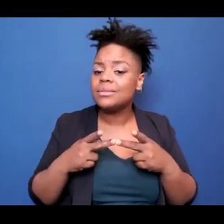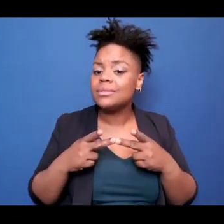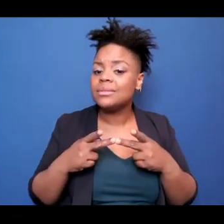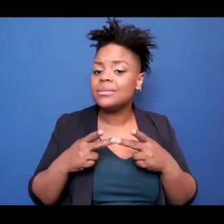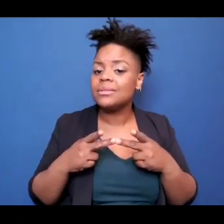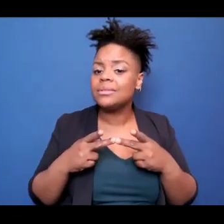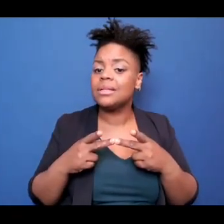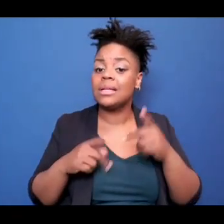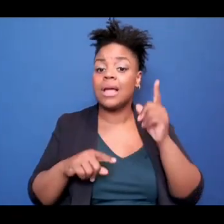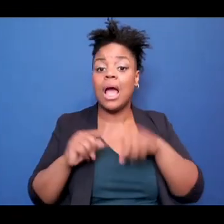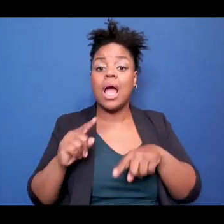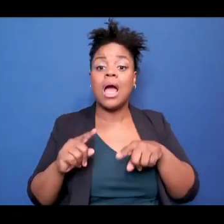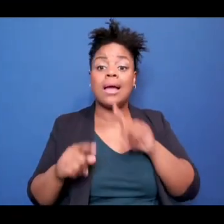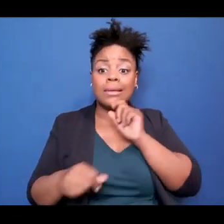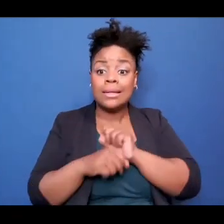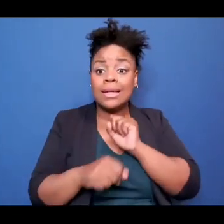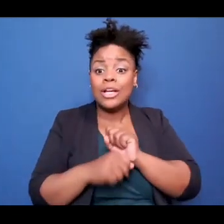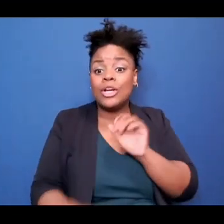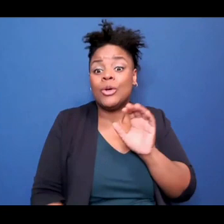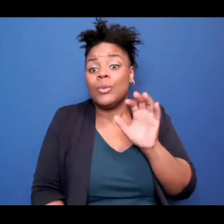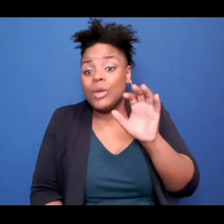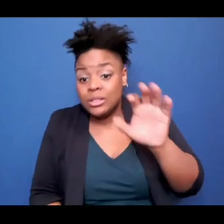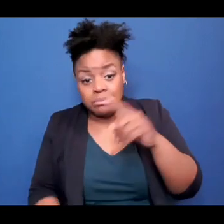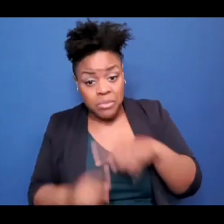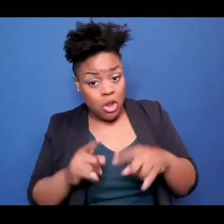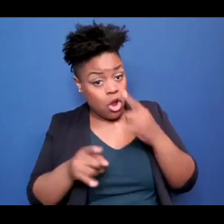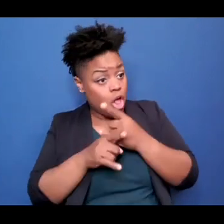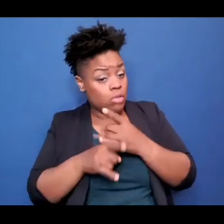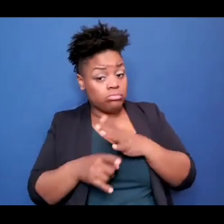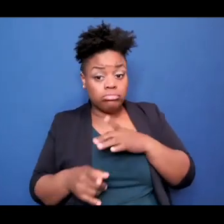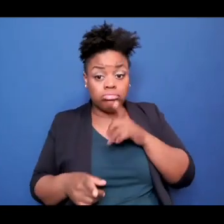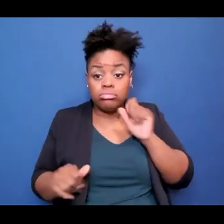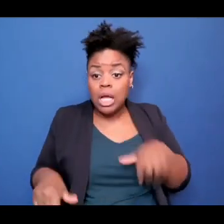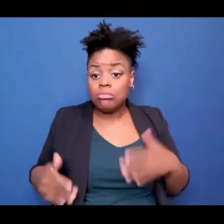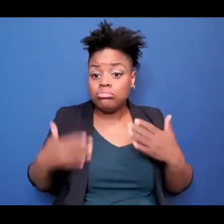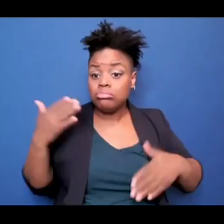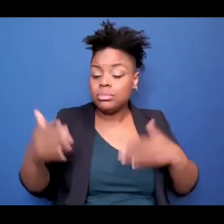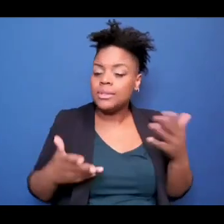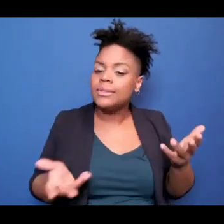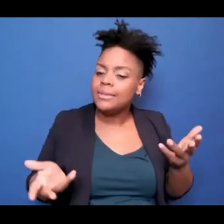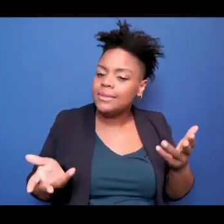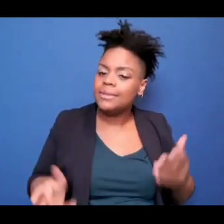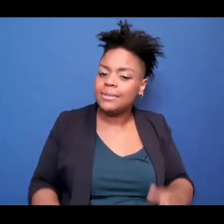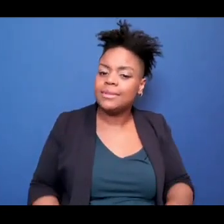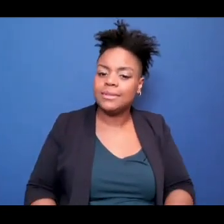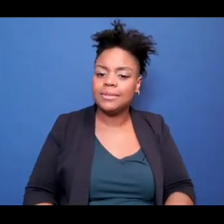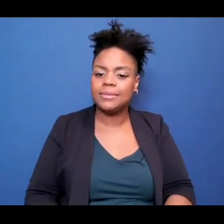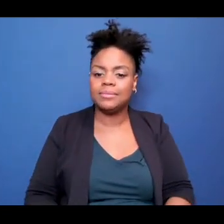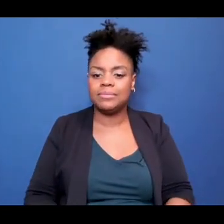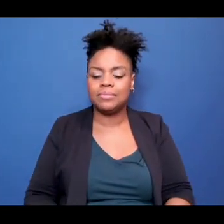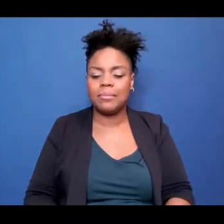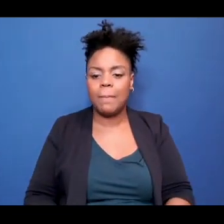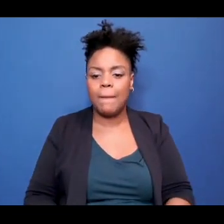ELSE IN THE COUNTRY, THOSE THENGZ MIGHT BE JUST BEYOND REACH, RIGHT? BUT CONSUMING AN EXPENSIVE